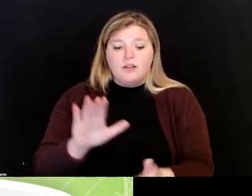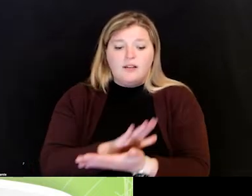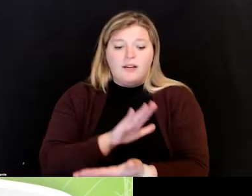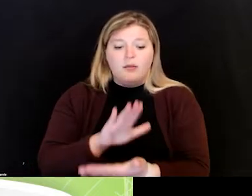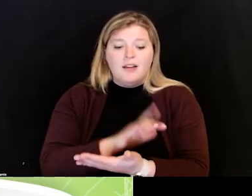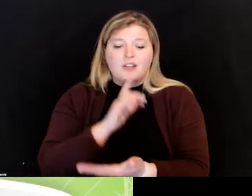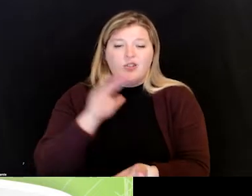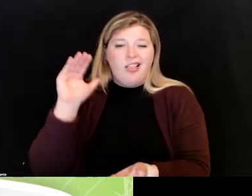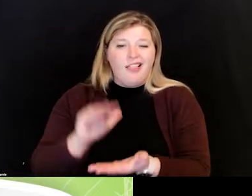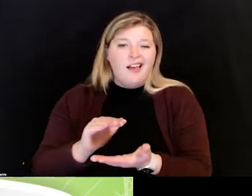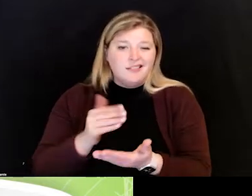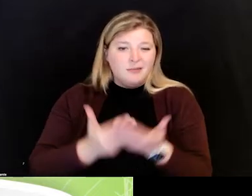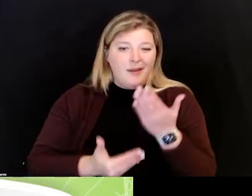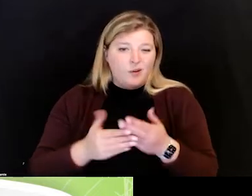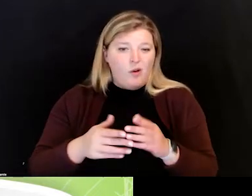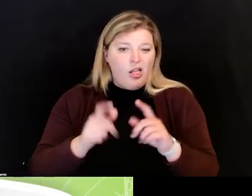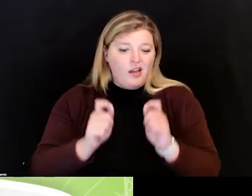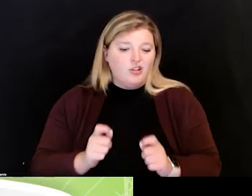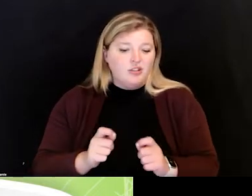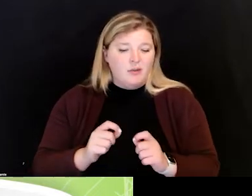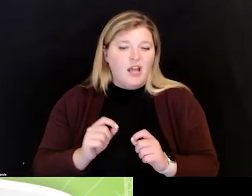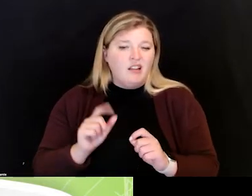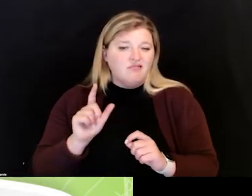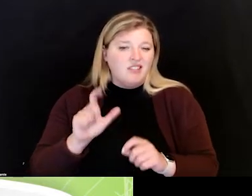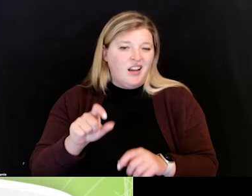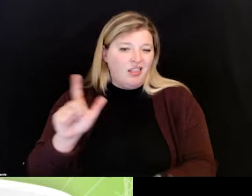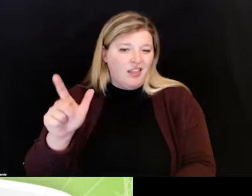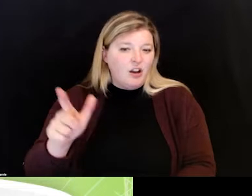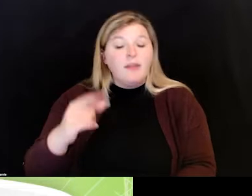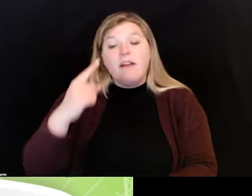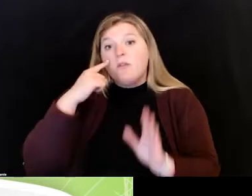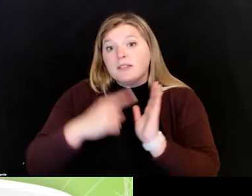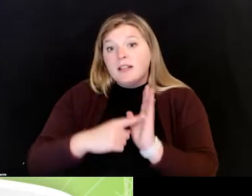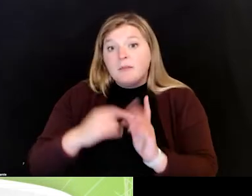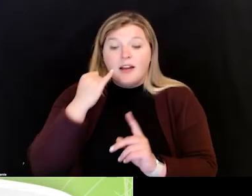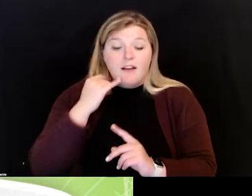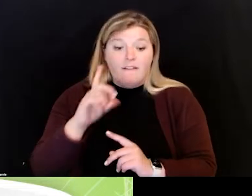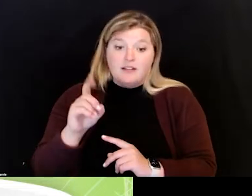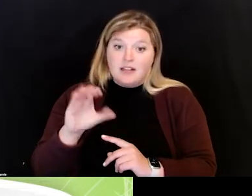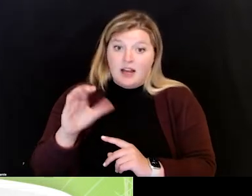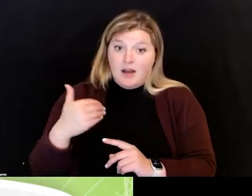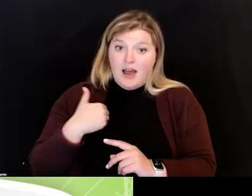But getting back to that example-- if you have a document, you can make sure